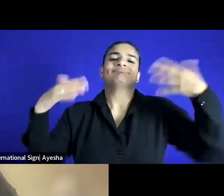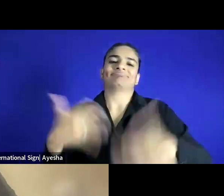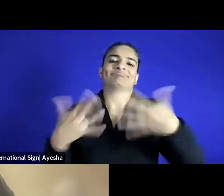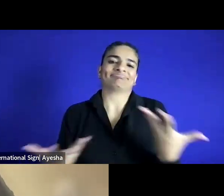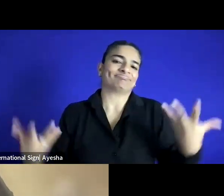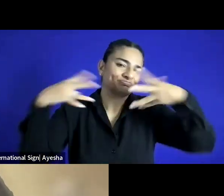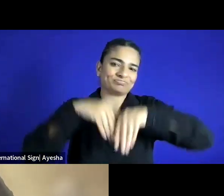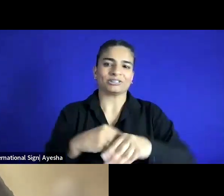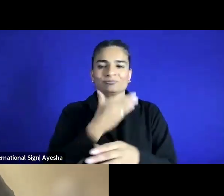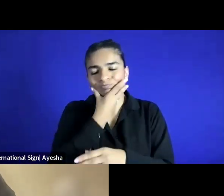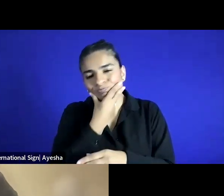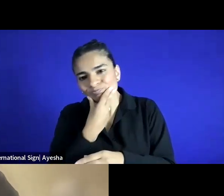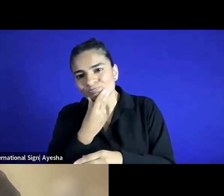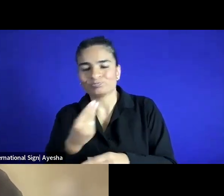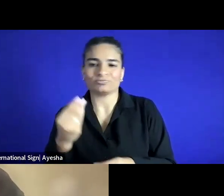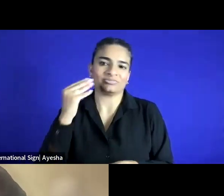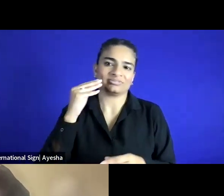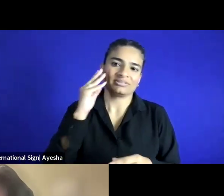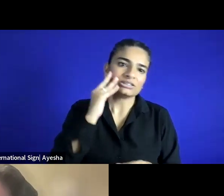Jess has dropped the mentee in the link.